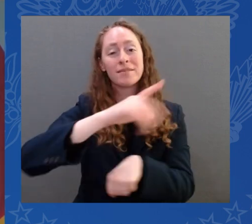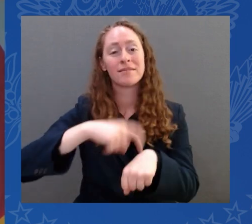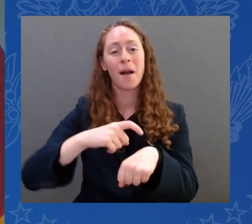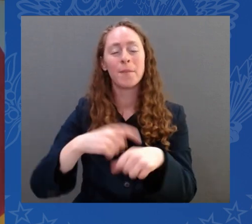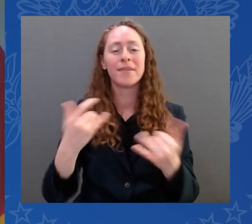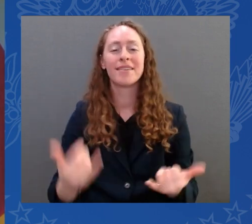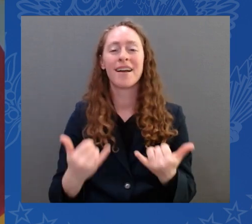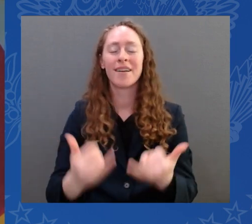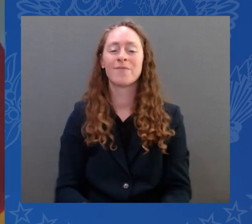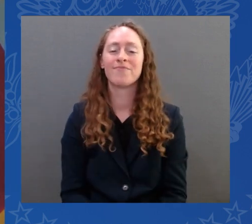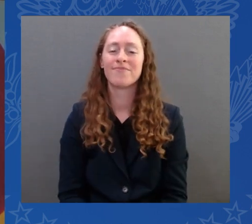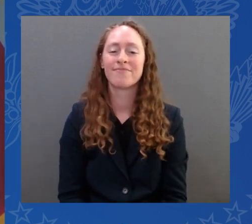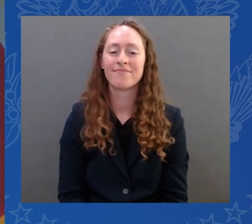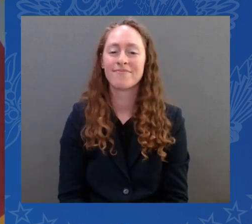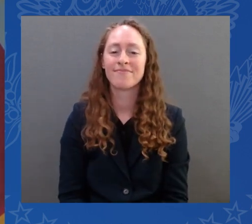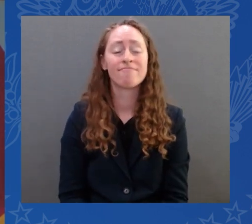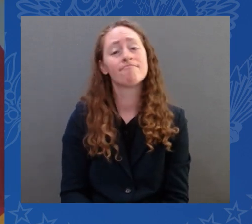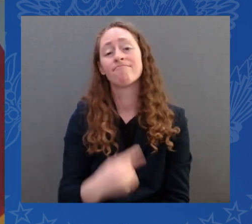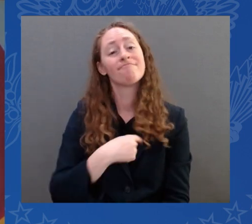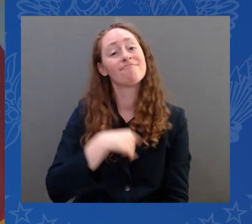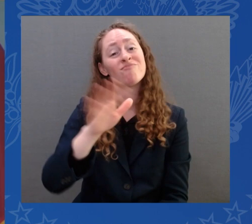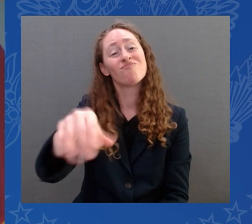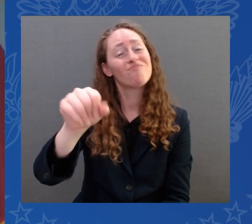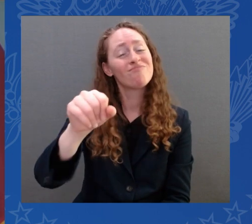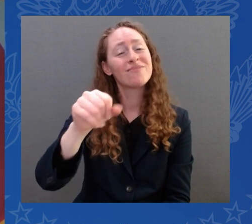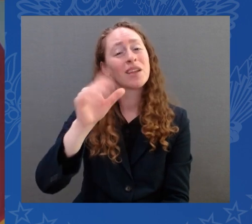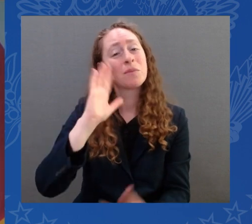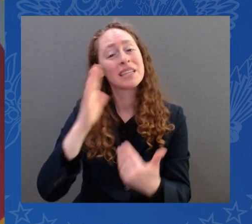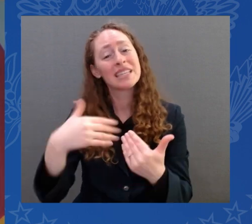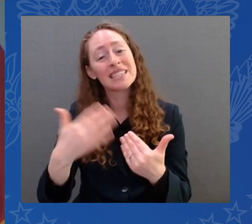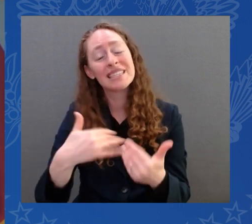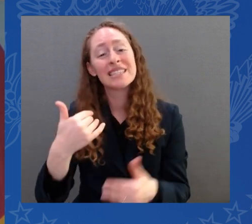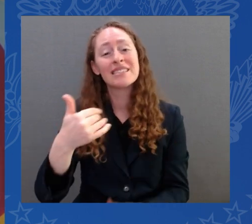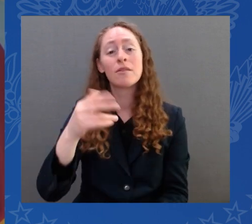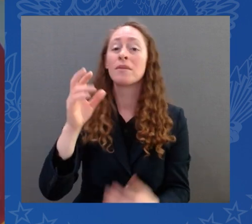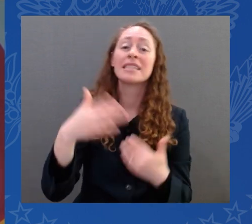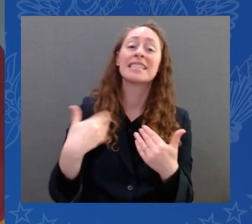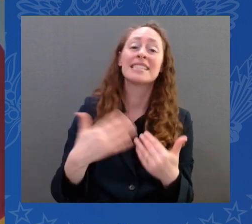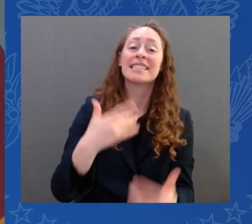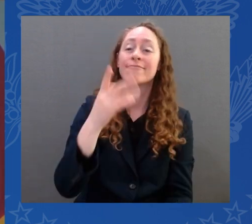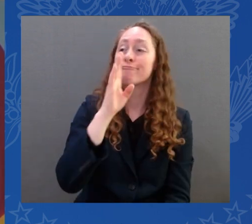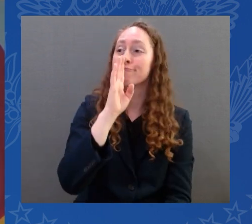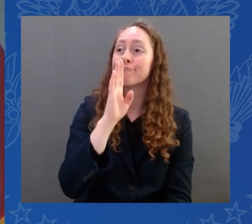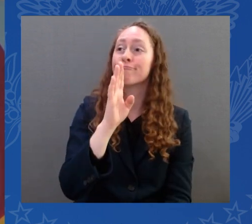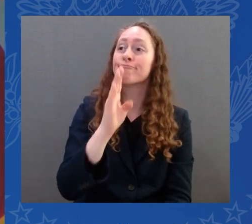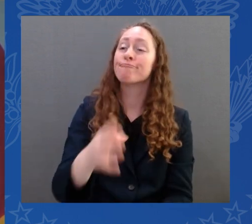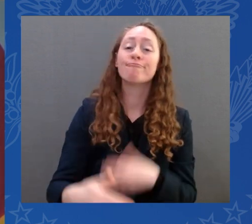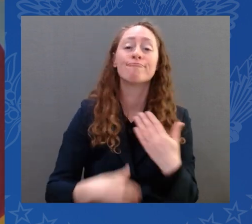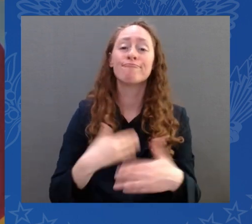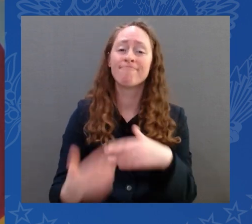but I can promise you that you all have the tools needed to navigate any waters you encounter.